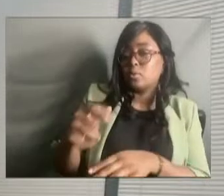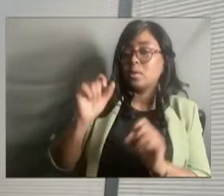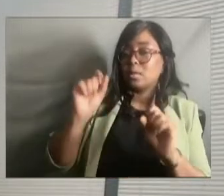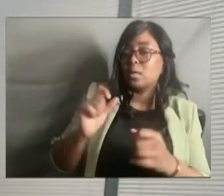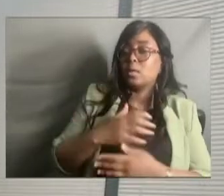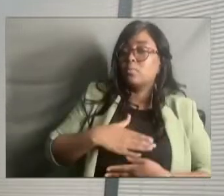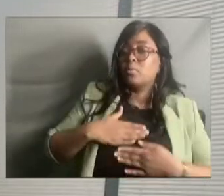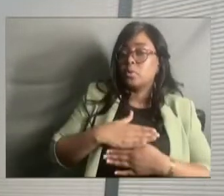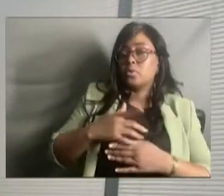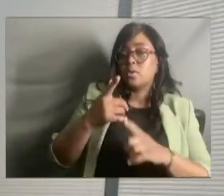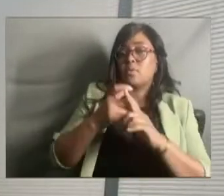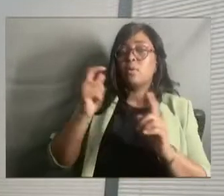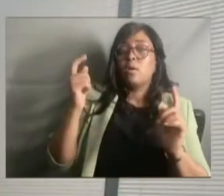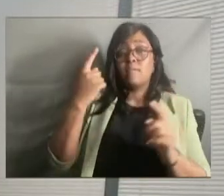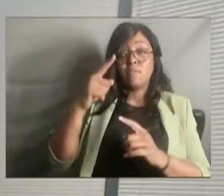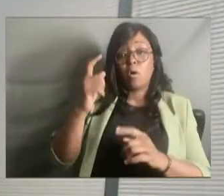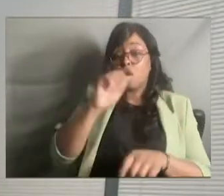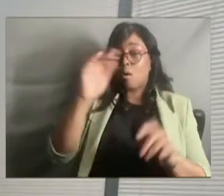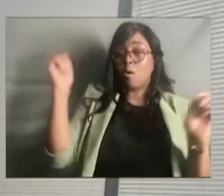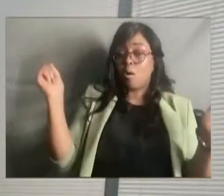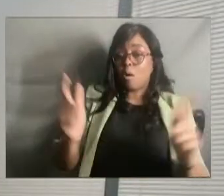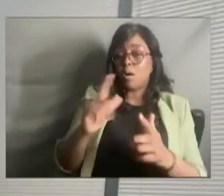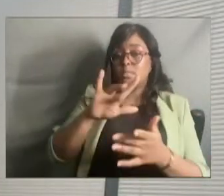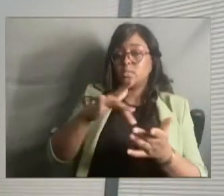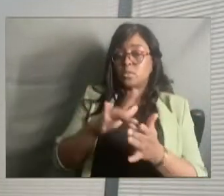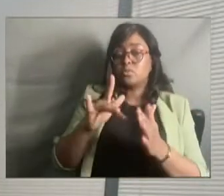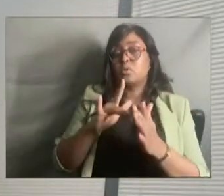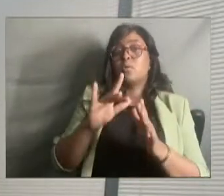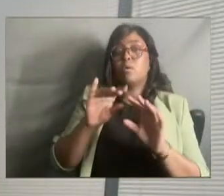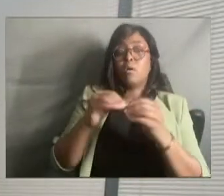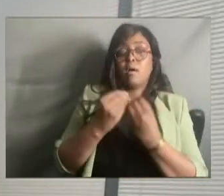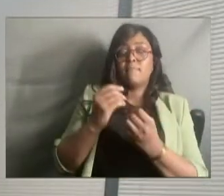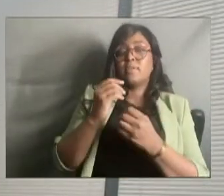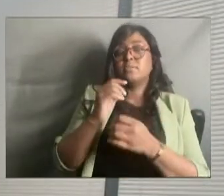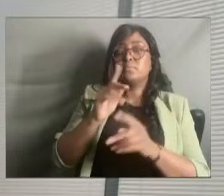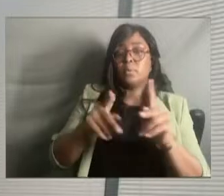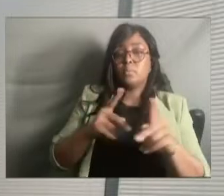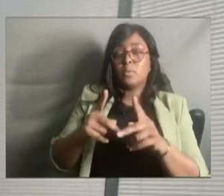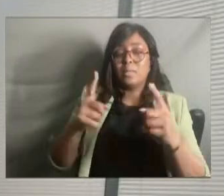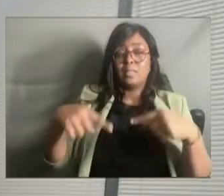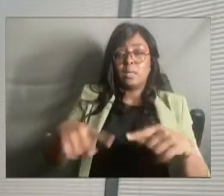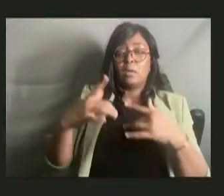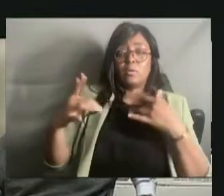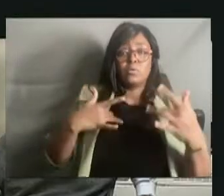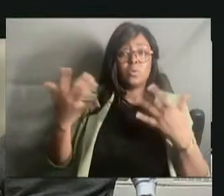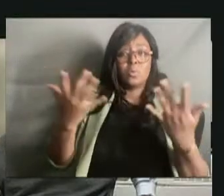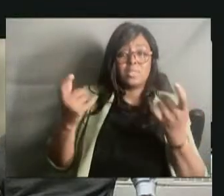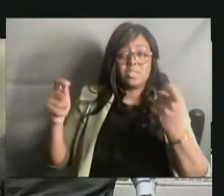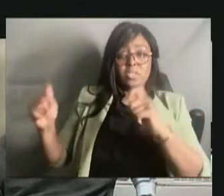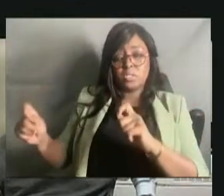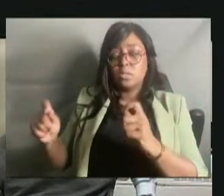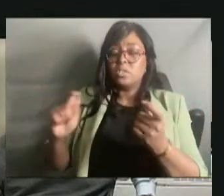clarity on next steps, too. I can appreciate for all of our central services folks,